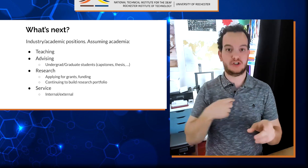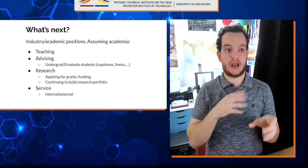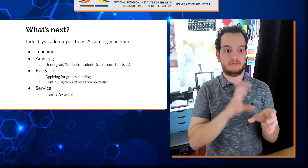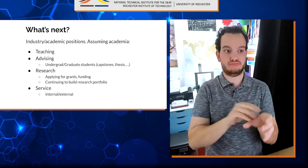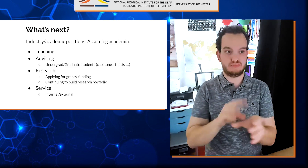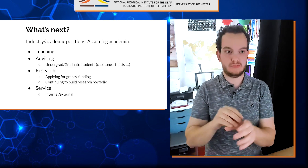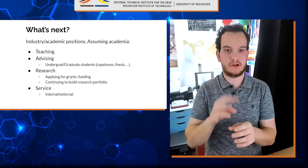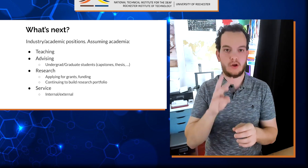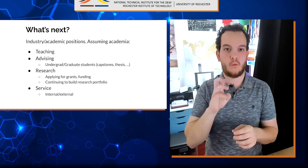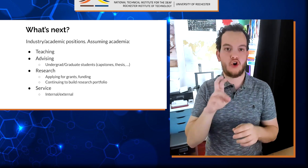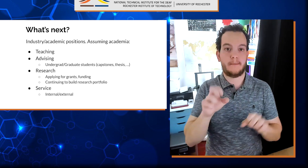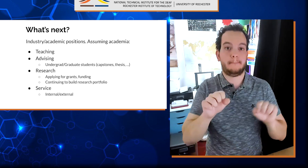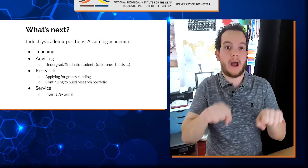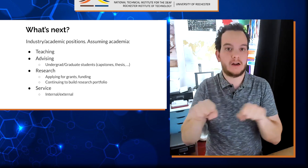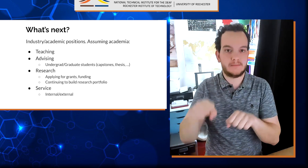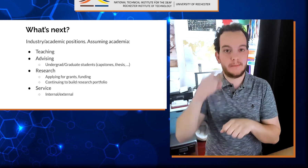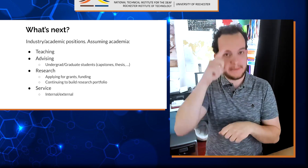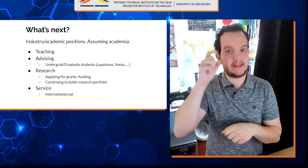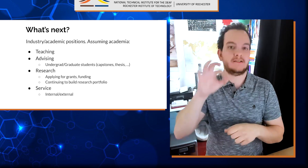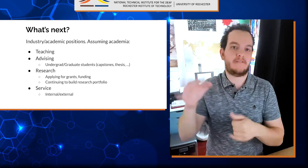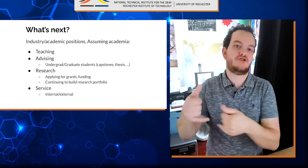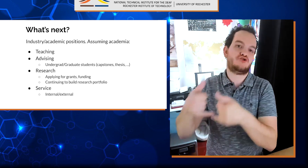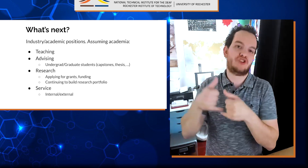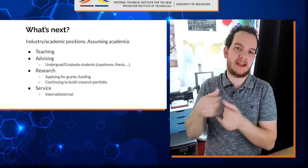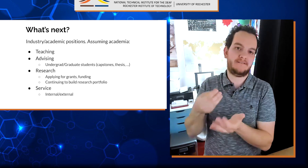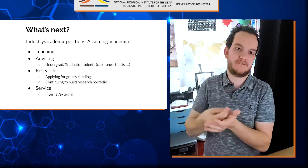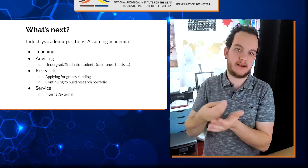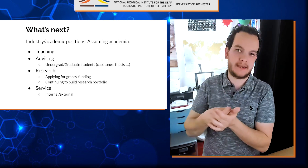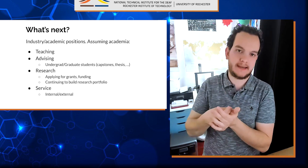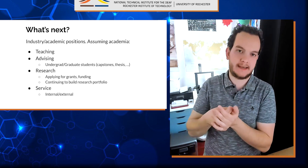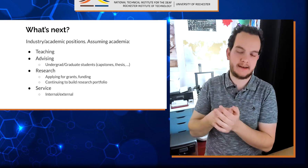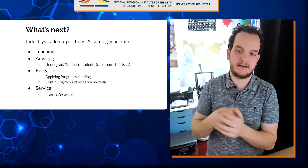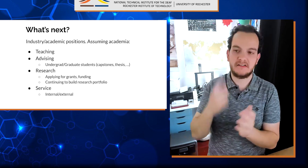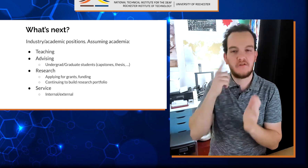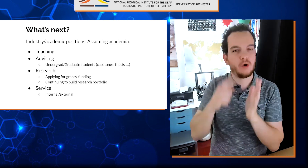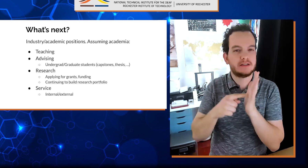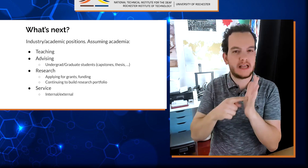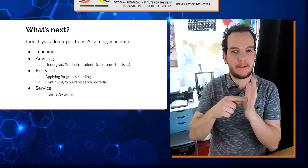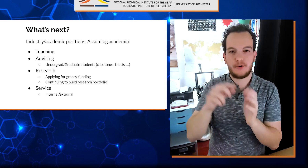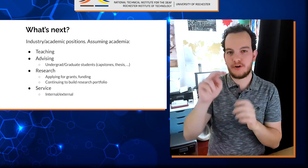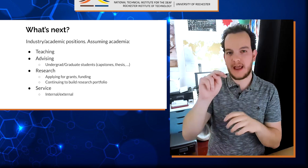A lot of the opportunities that I've been involved in were available to me because of grant funding.